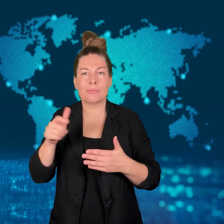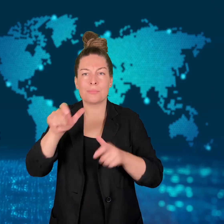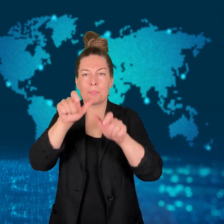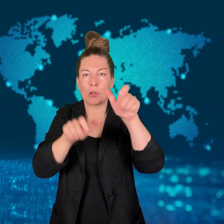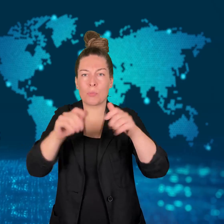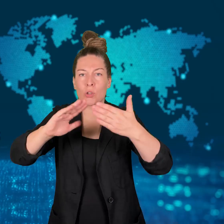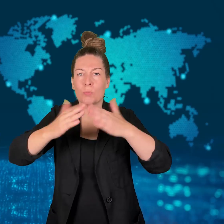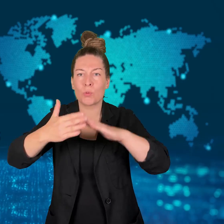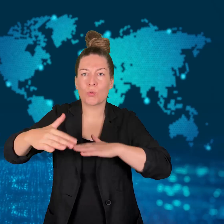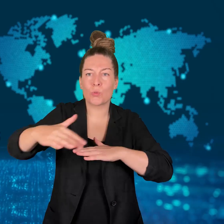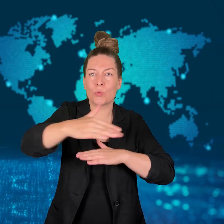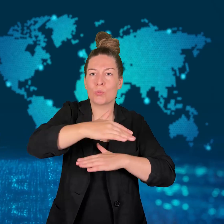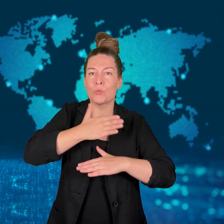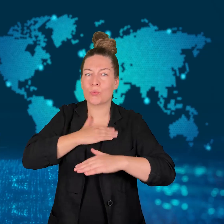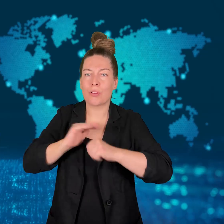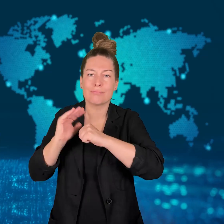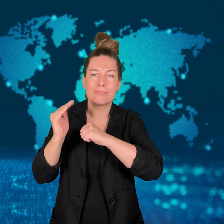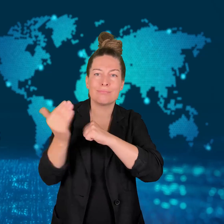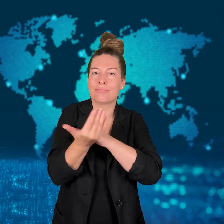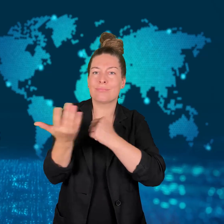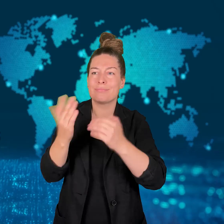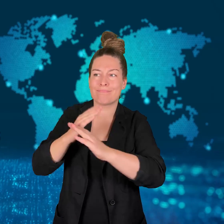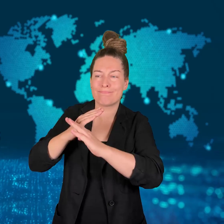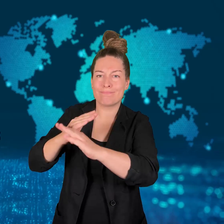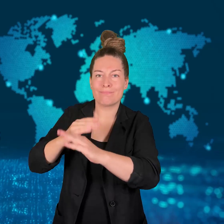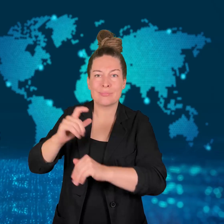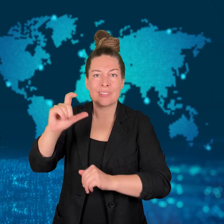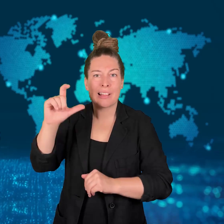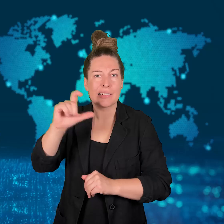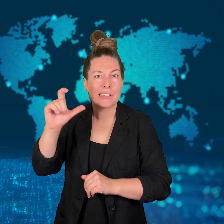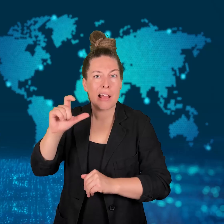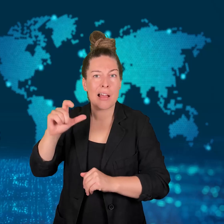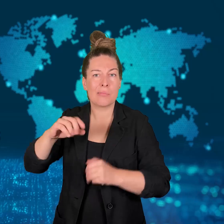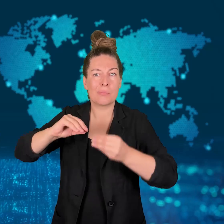They are intended to protect the public from Islamic extremism